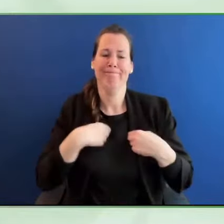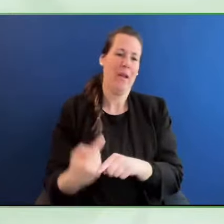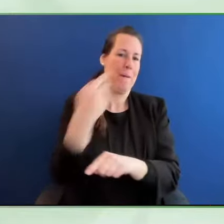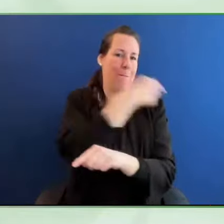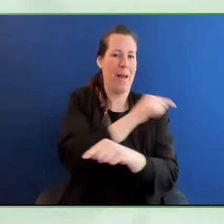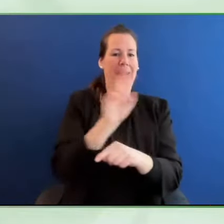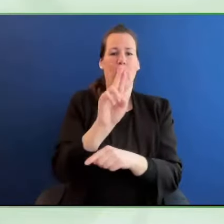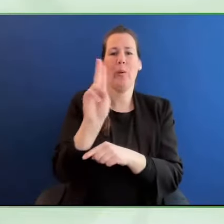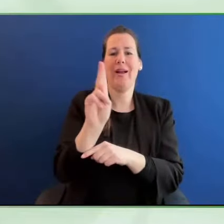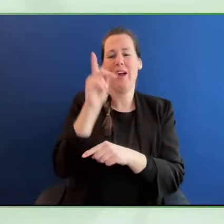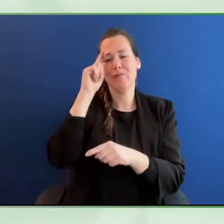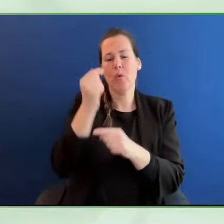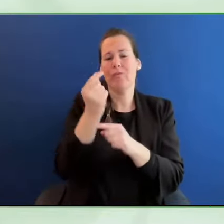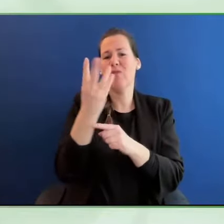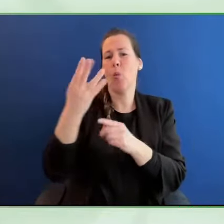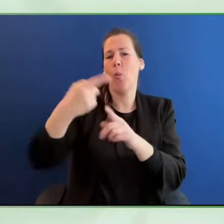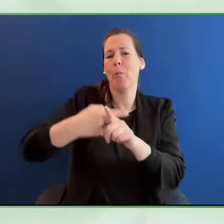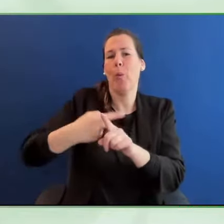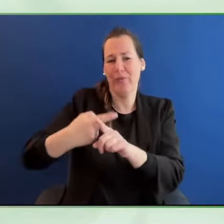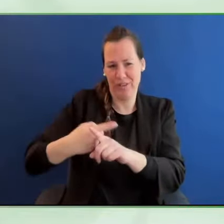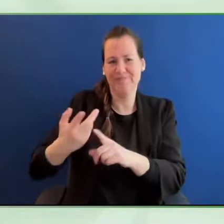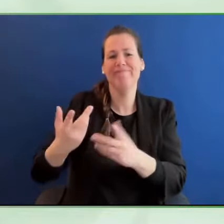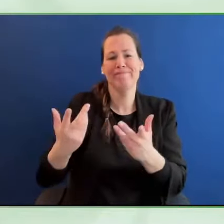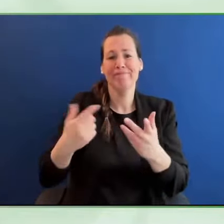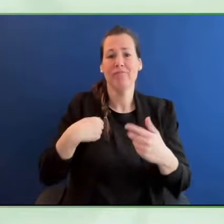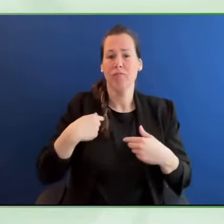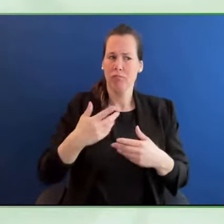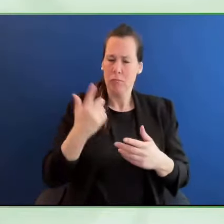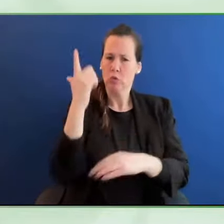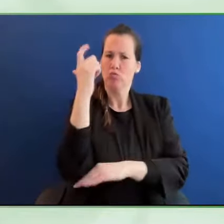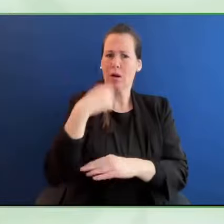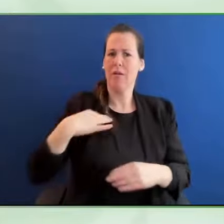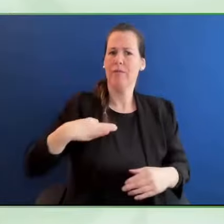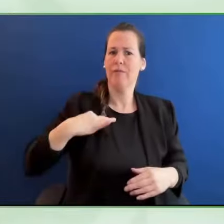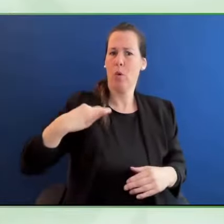world of the disability movement. I knew that irony wanted to make a difference.